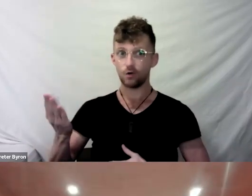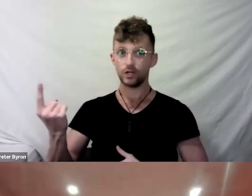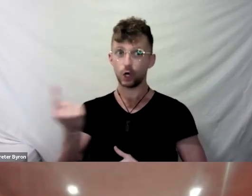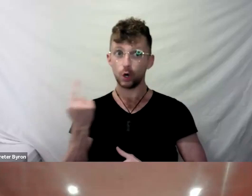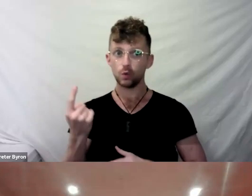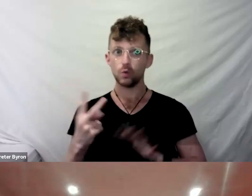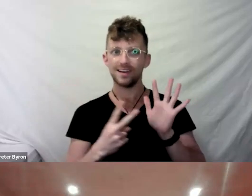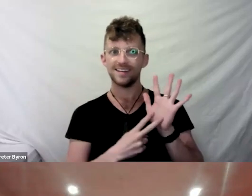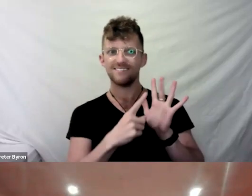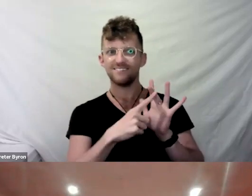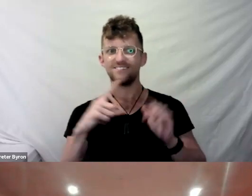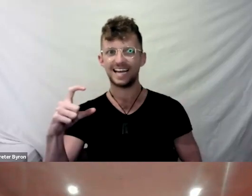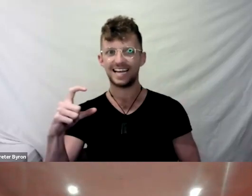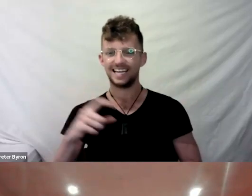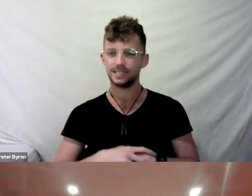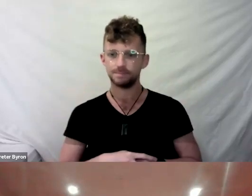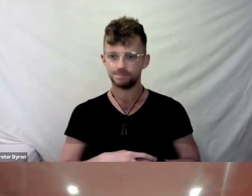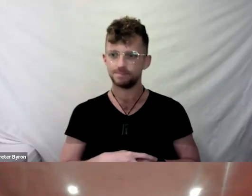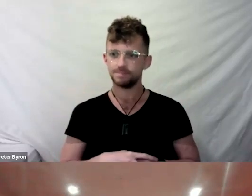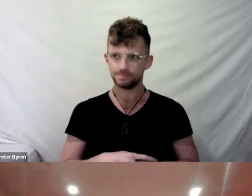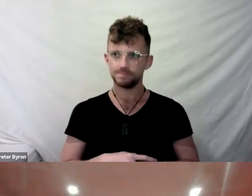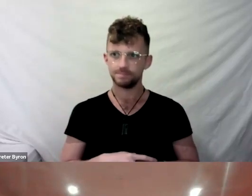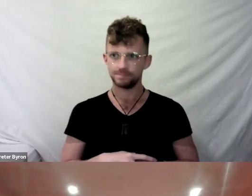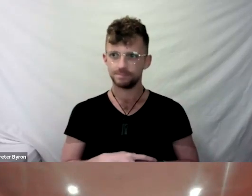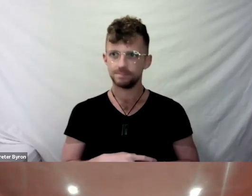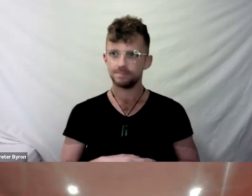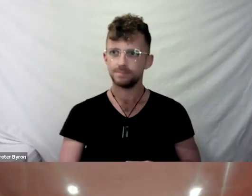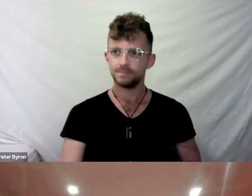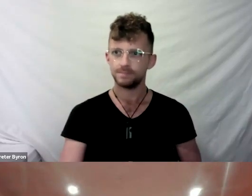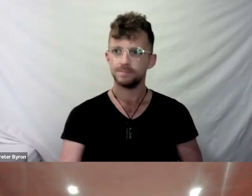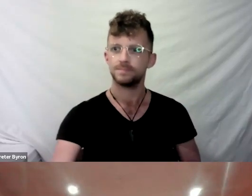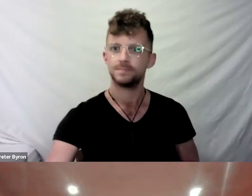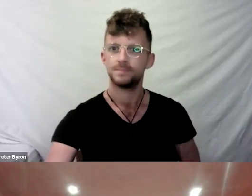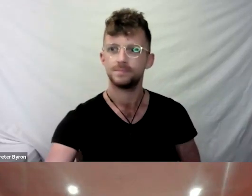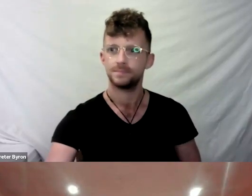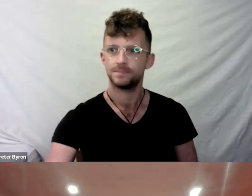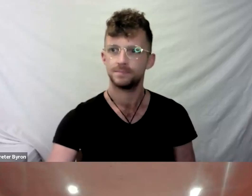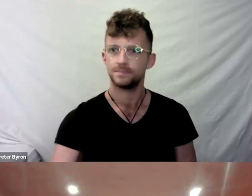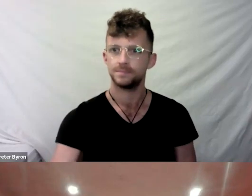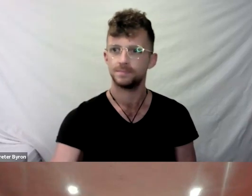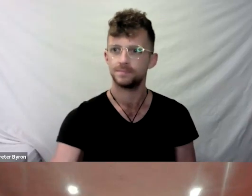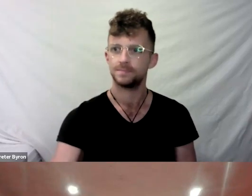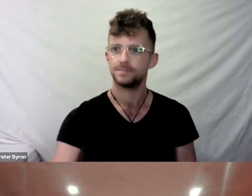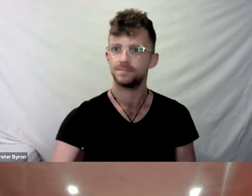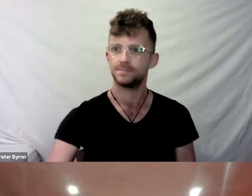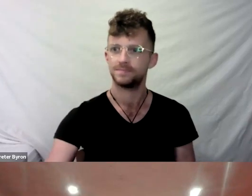Kia ora. My colleague Vic, who’s on mute.